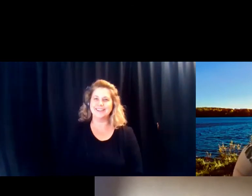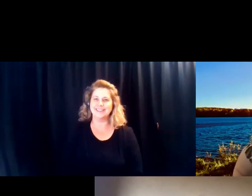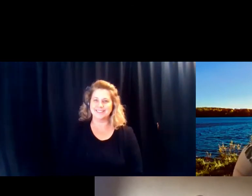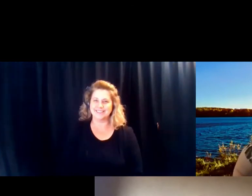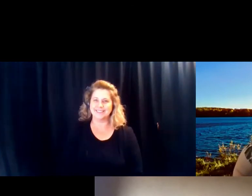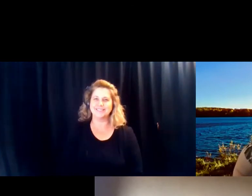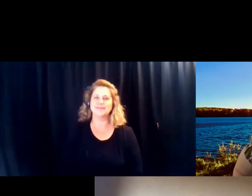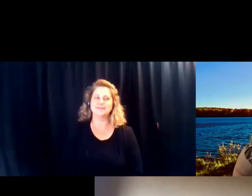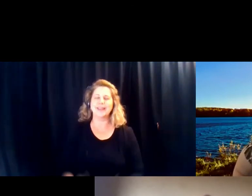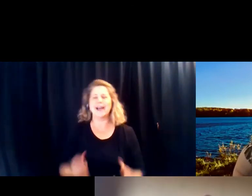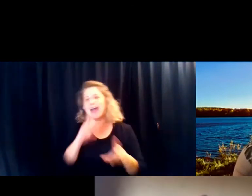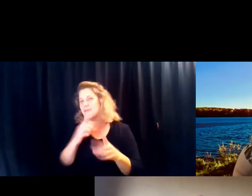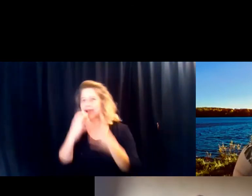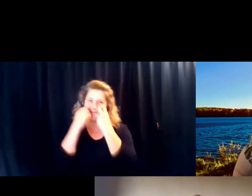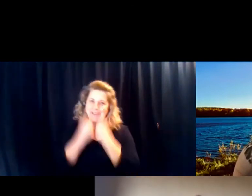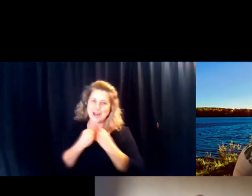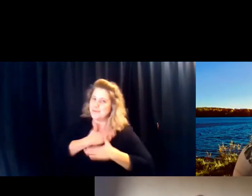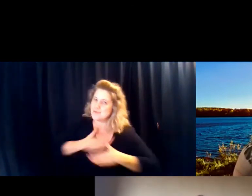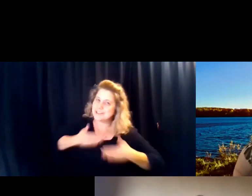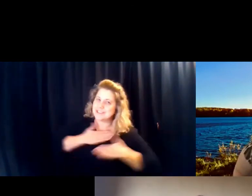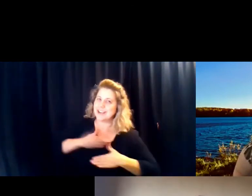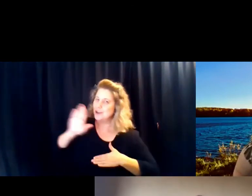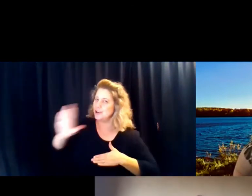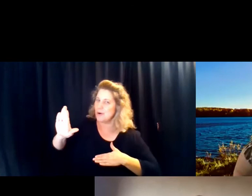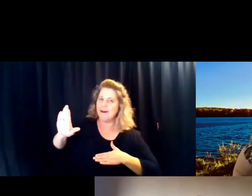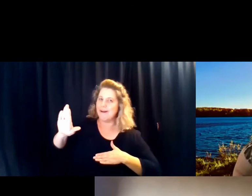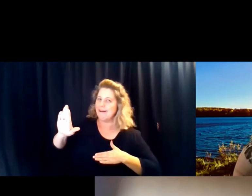Judith Heumann: From New York, sorry. But anyway, I think, though, I think.